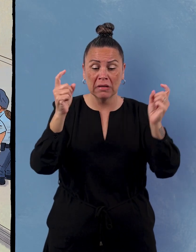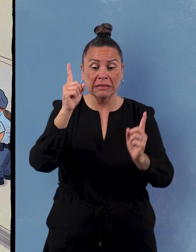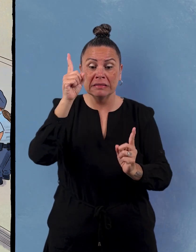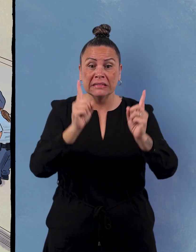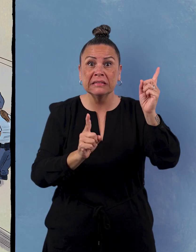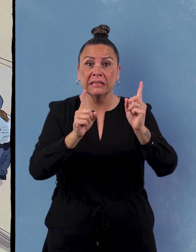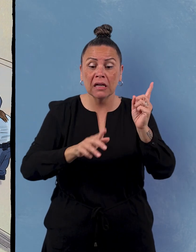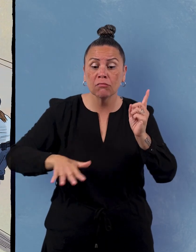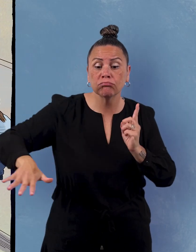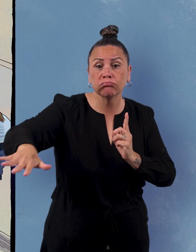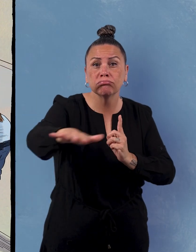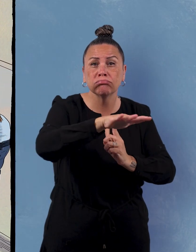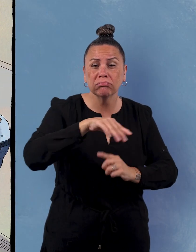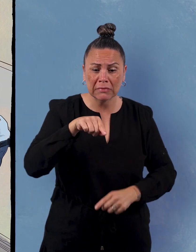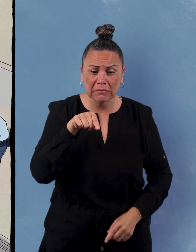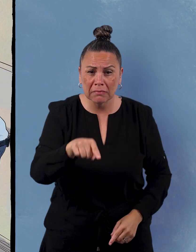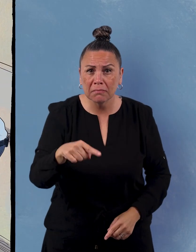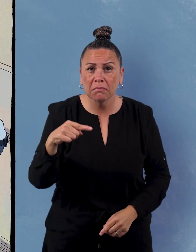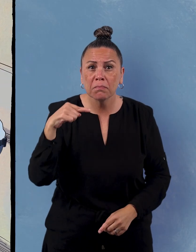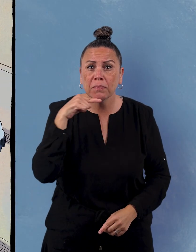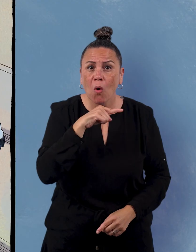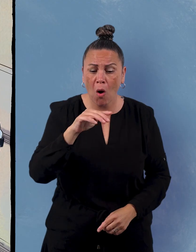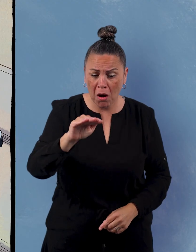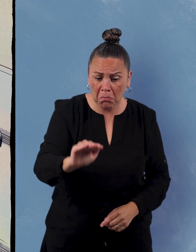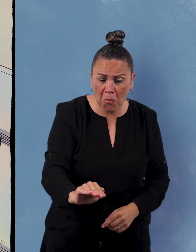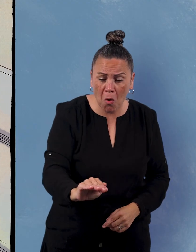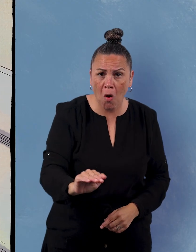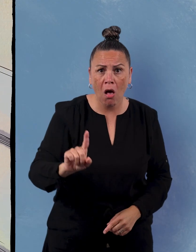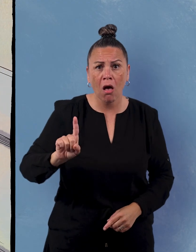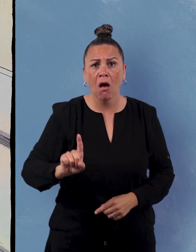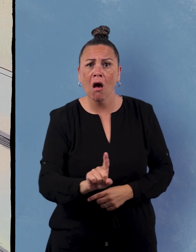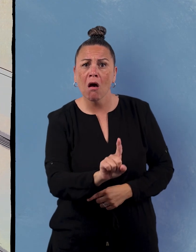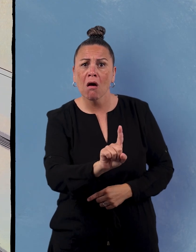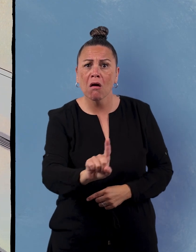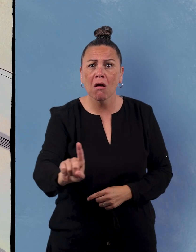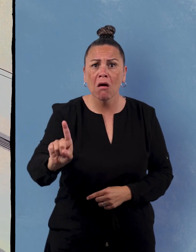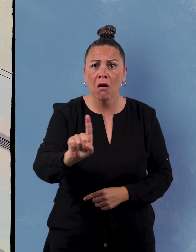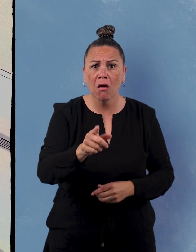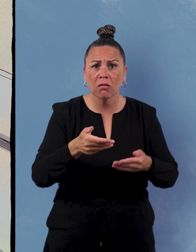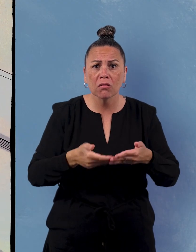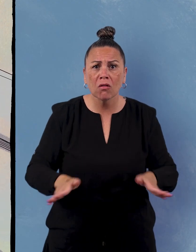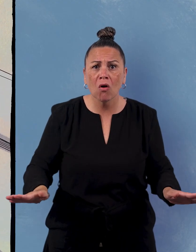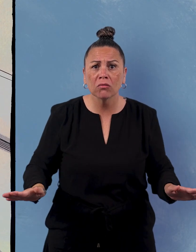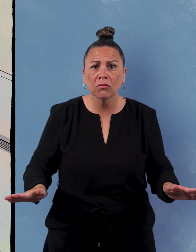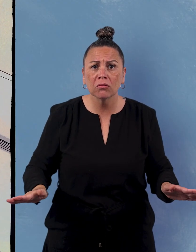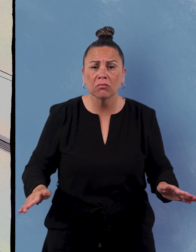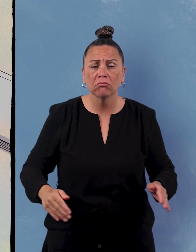A little boy's lost in the city somewhere.